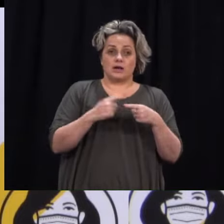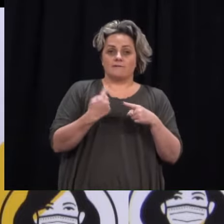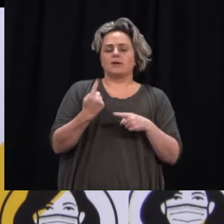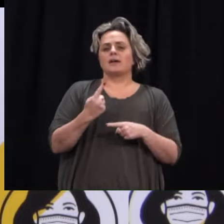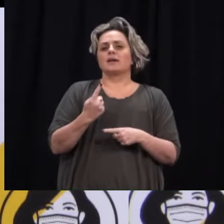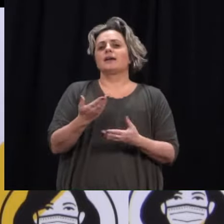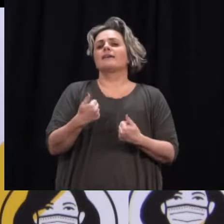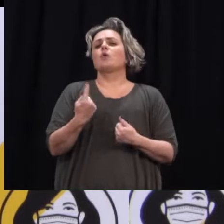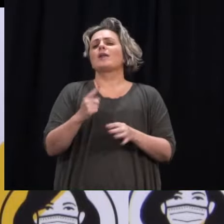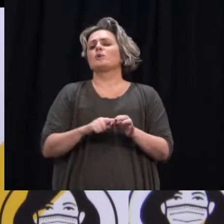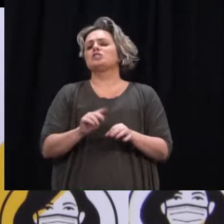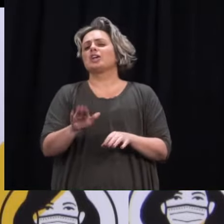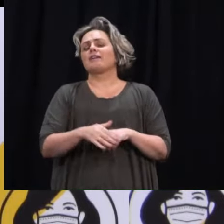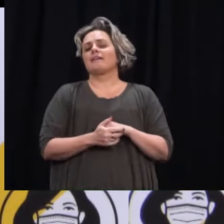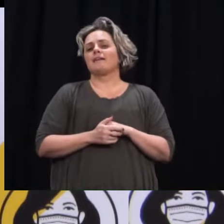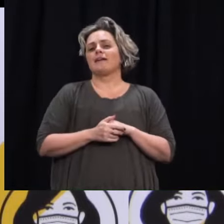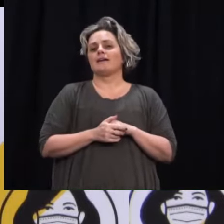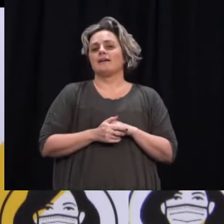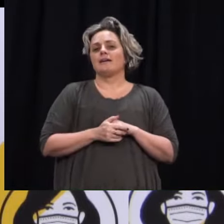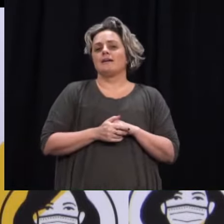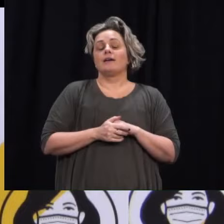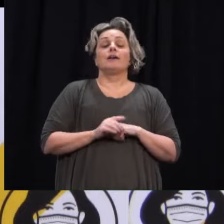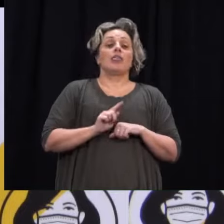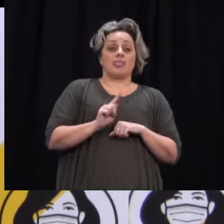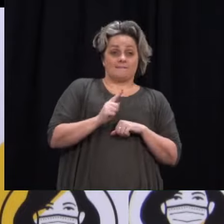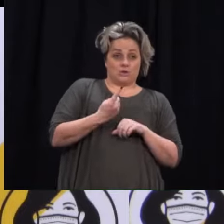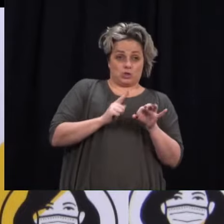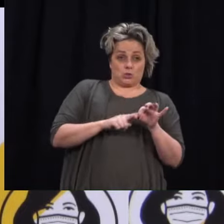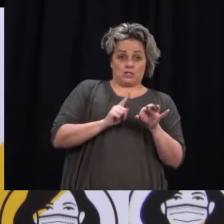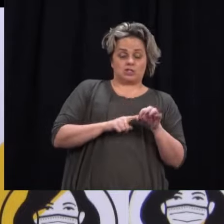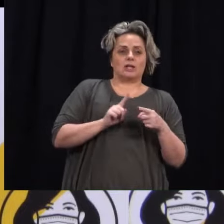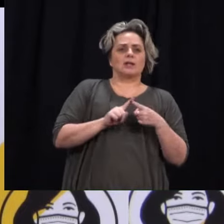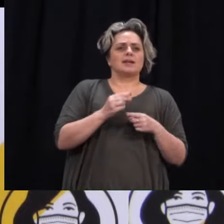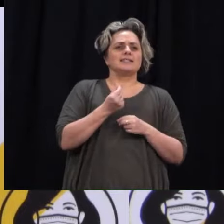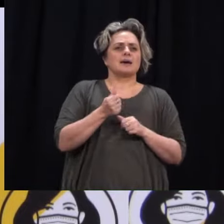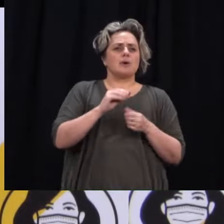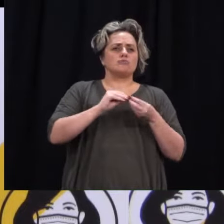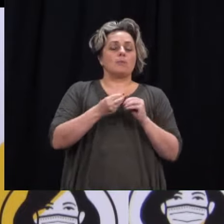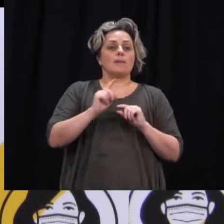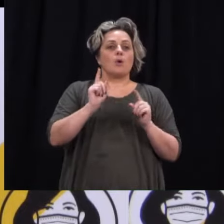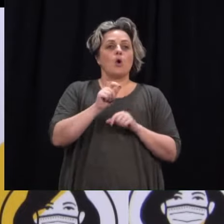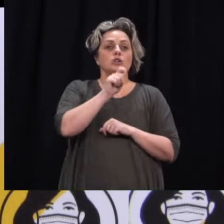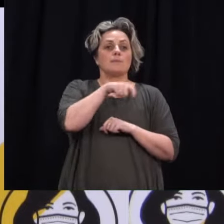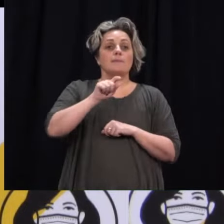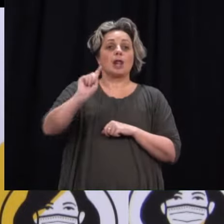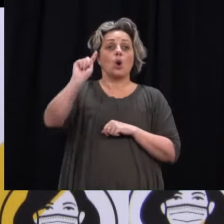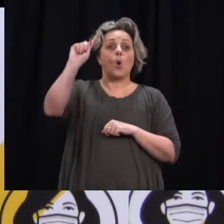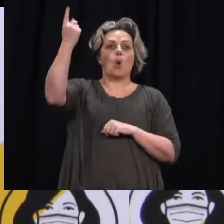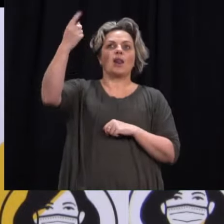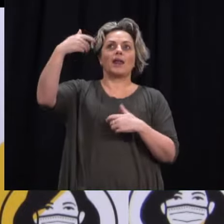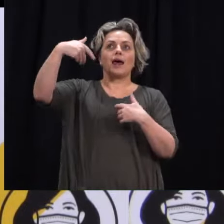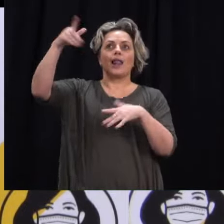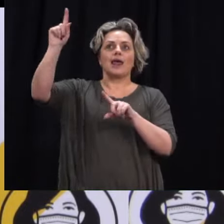would be way more deaths with COVID than influenza. The first one I will go quickly Put them in one question.